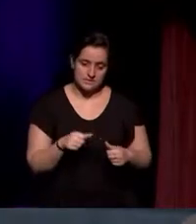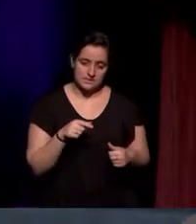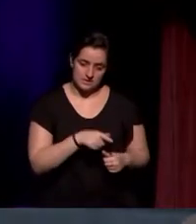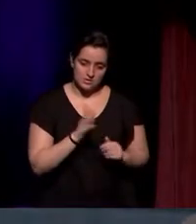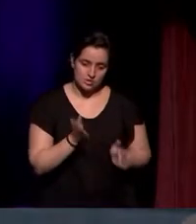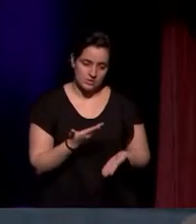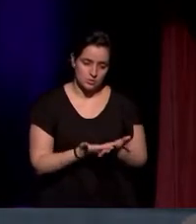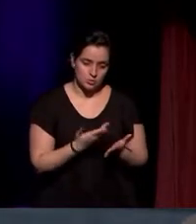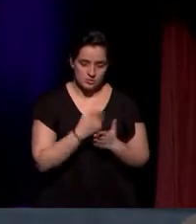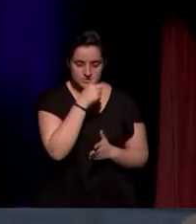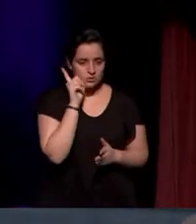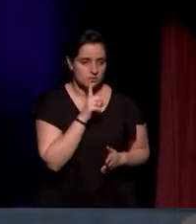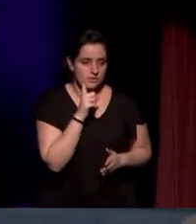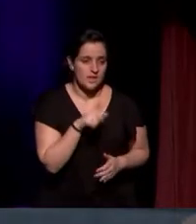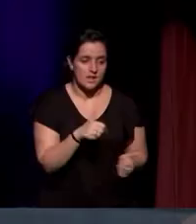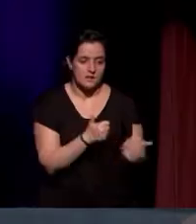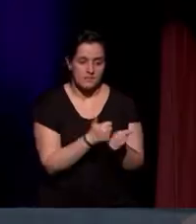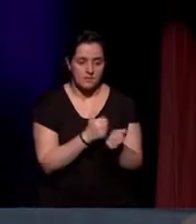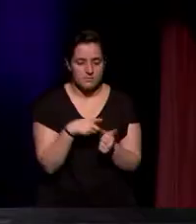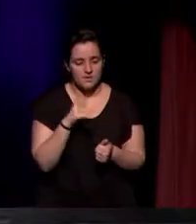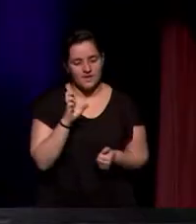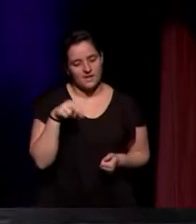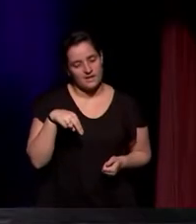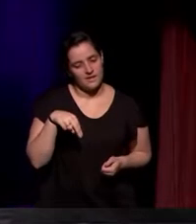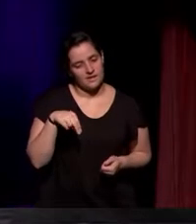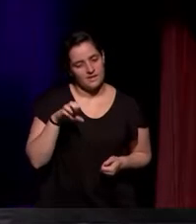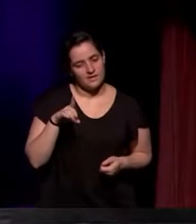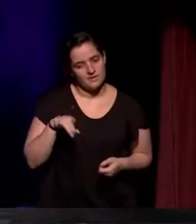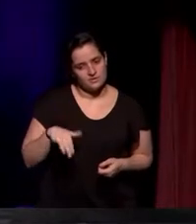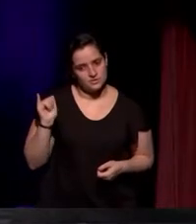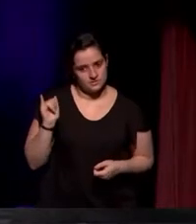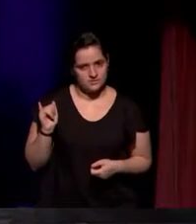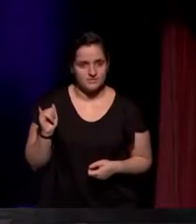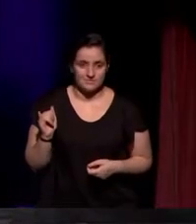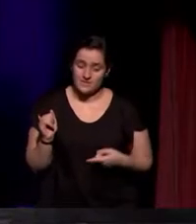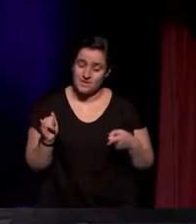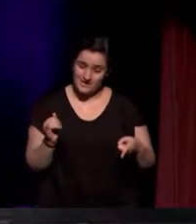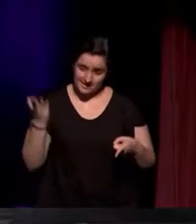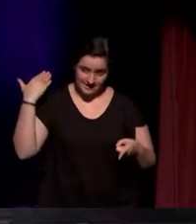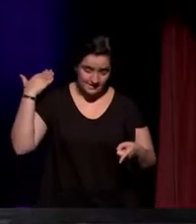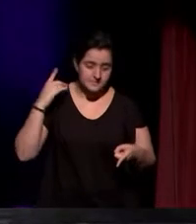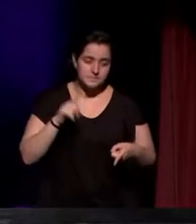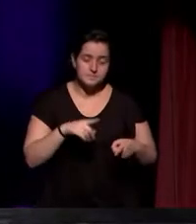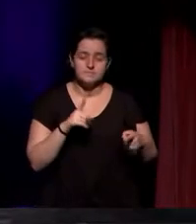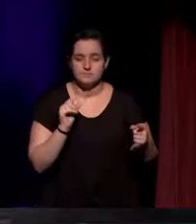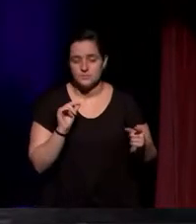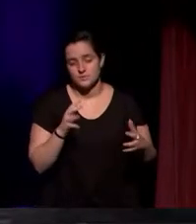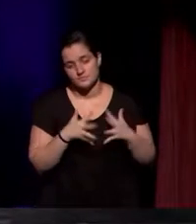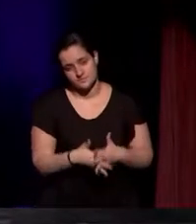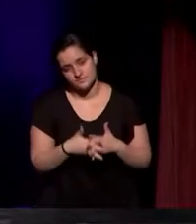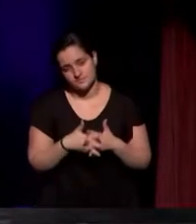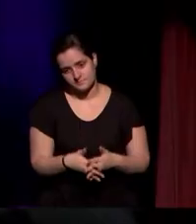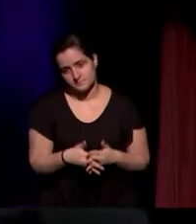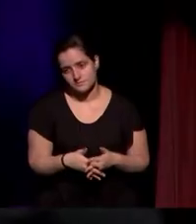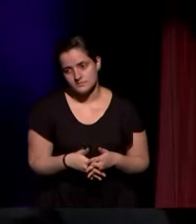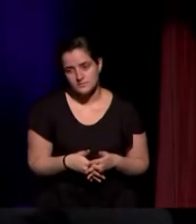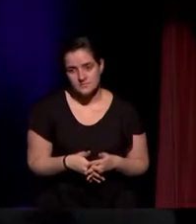and that it was close from the kennedy family, in those years, this was a bit complicated. But the armed struggle began, with or without Che Guevara,